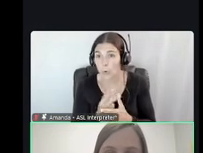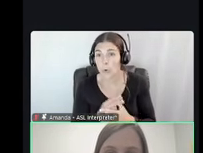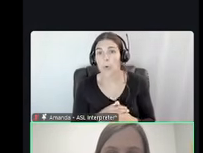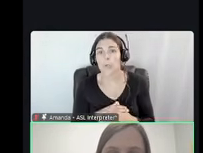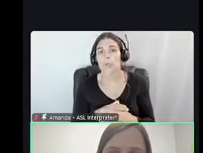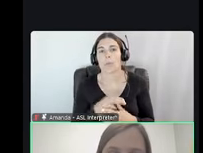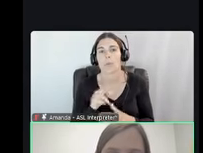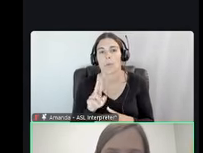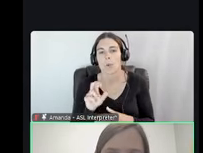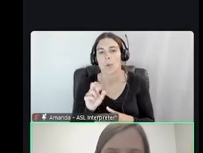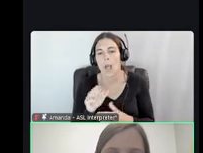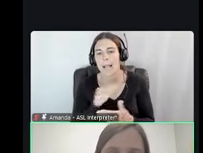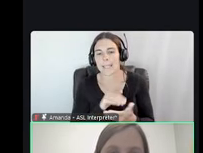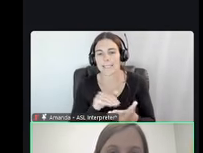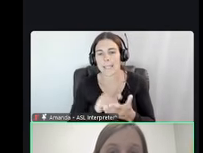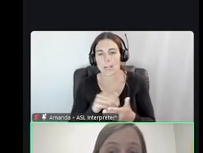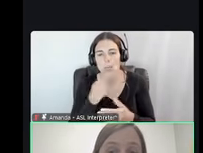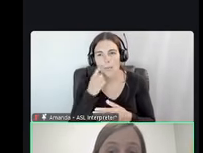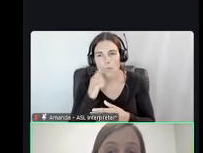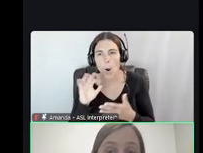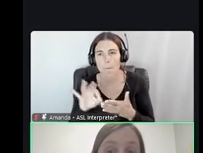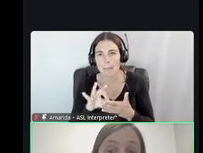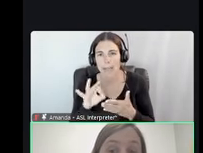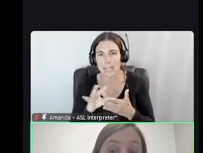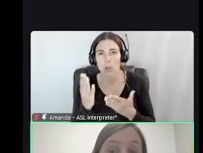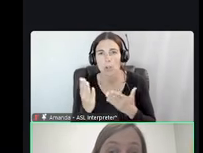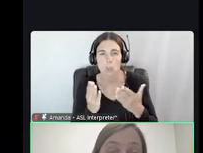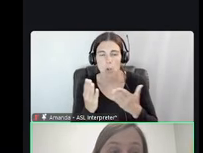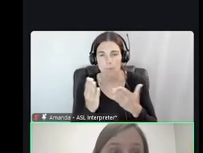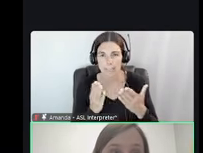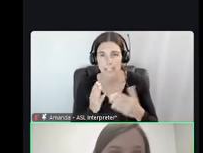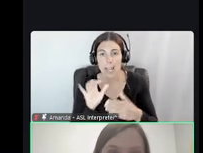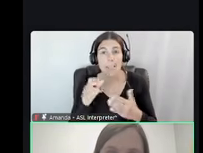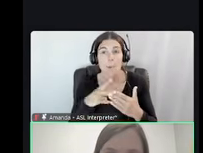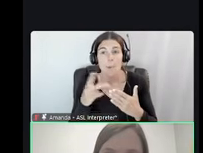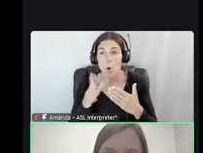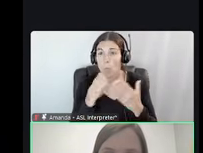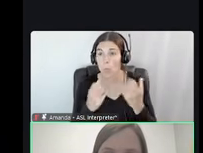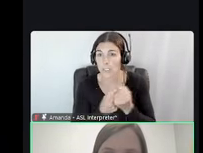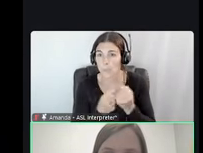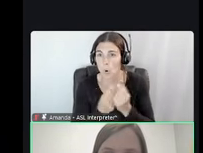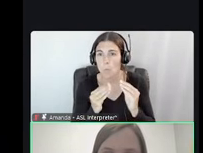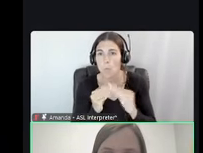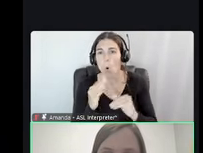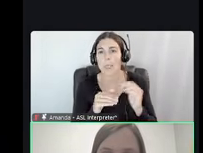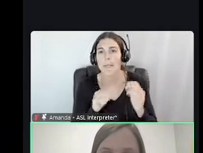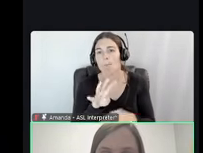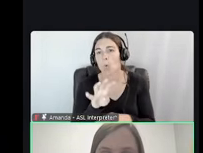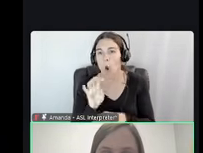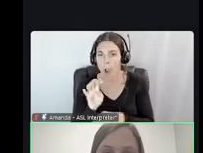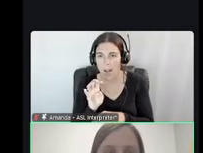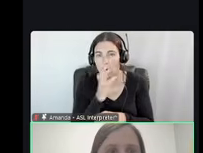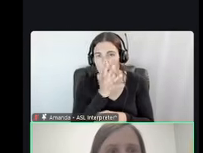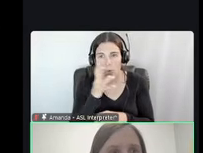Medicaid Services. Uh this program will support more than 400 rural healthc care facilities and